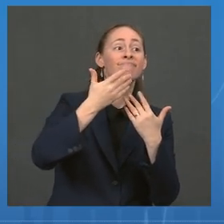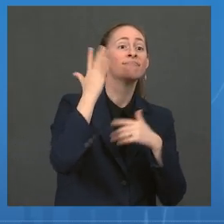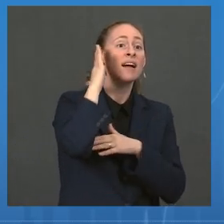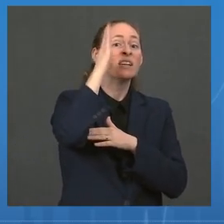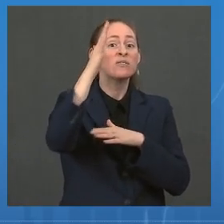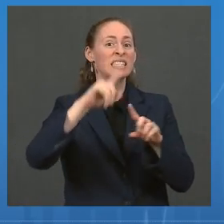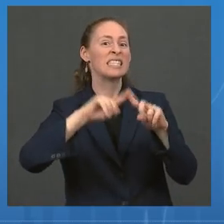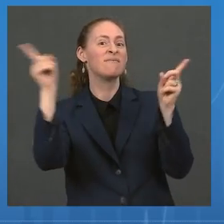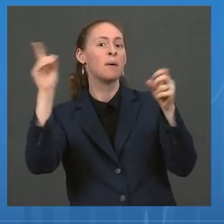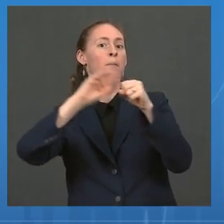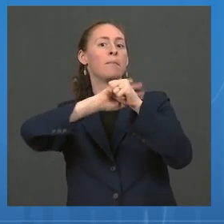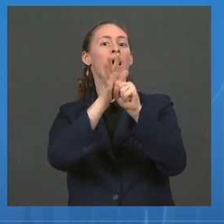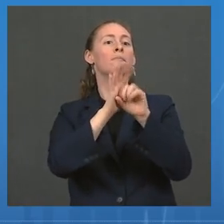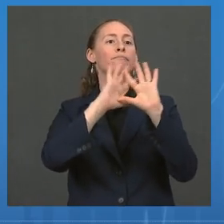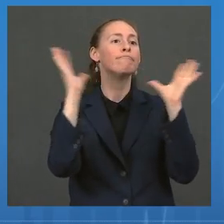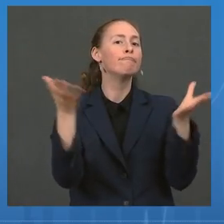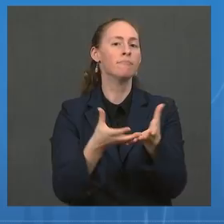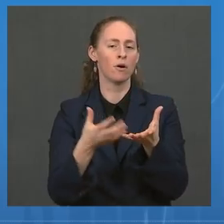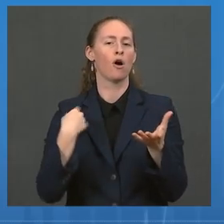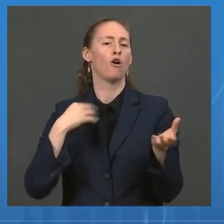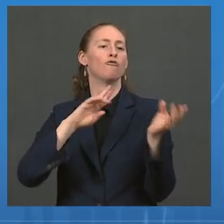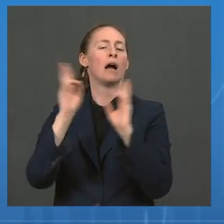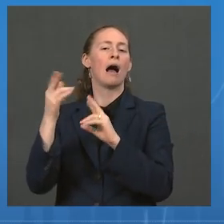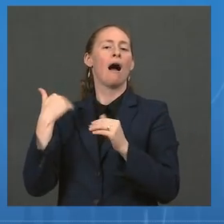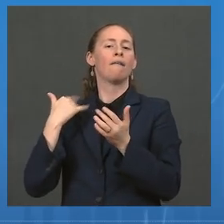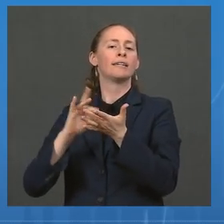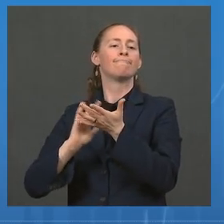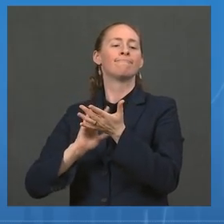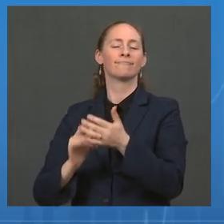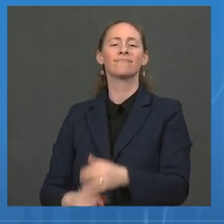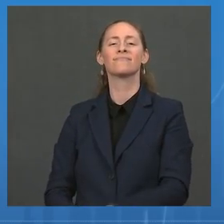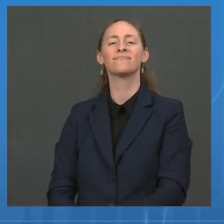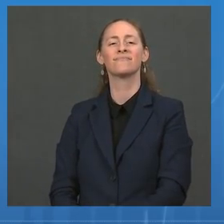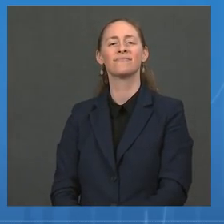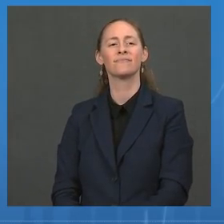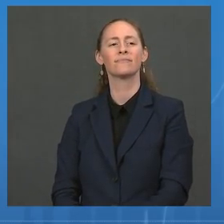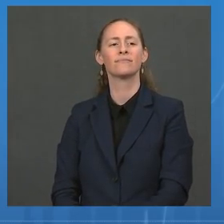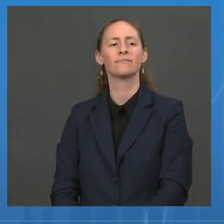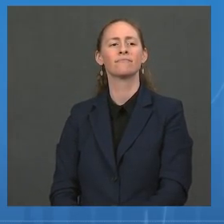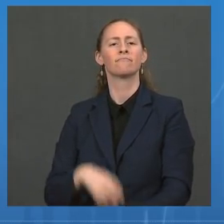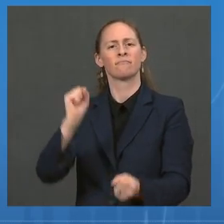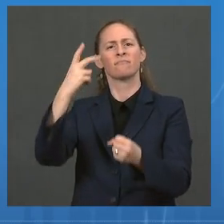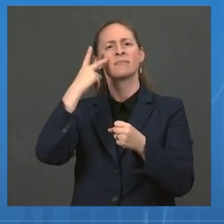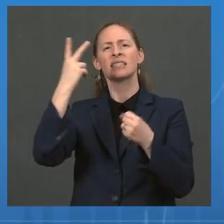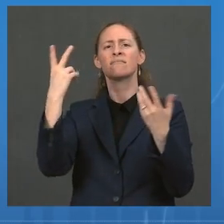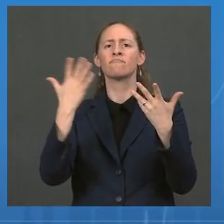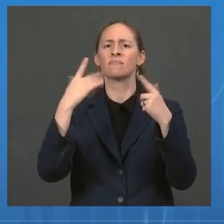This is a slide of the replication cycle of SARS-CoV-2.